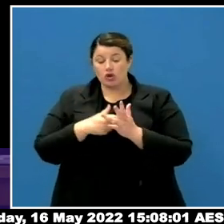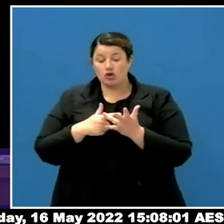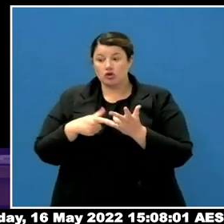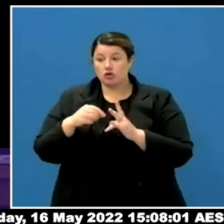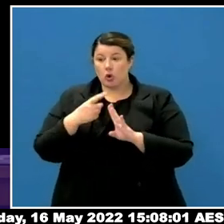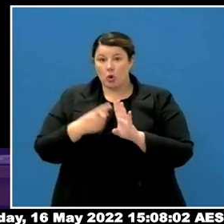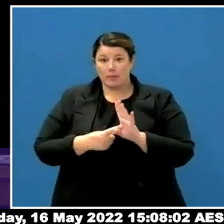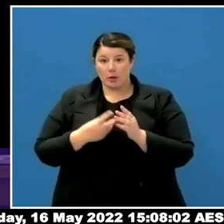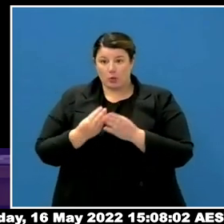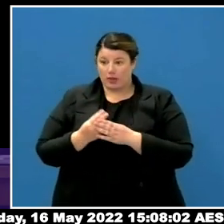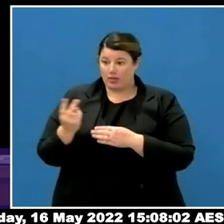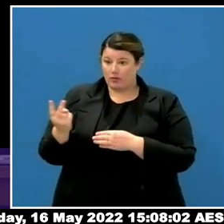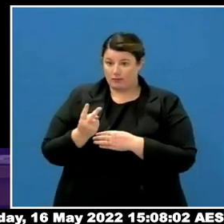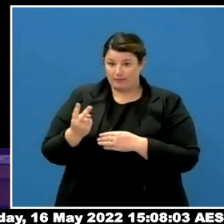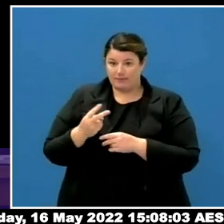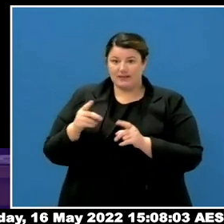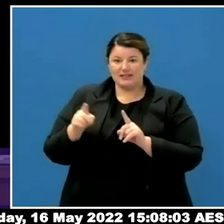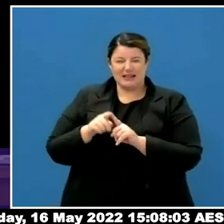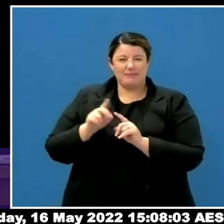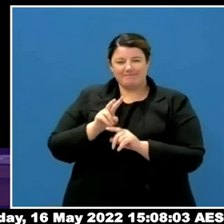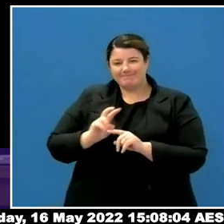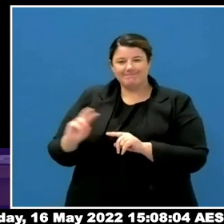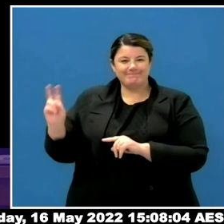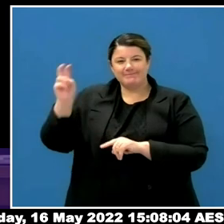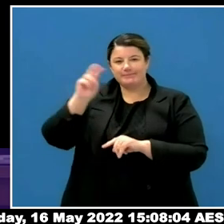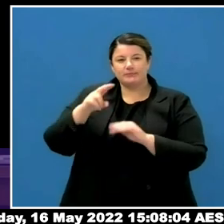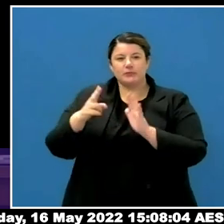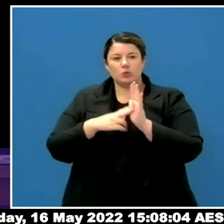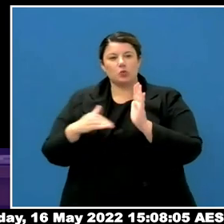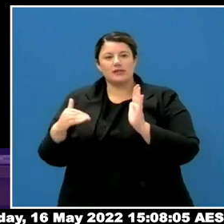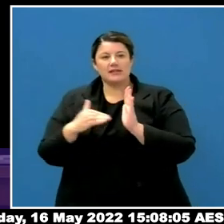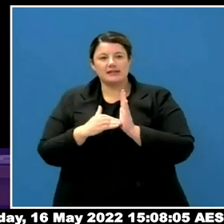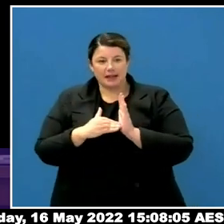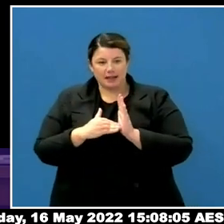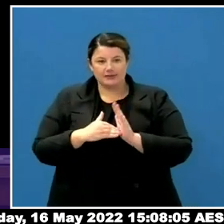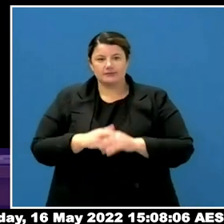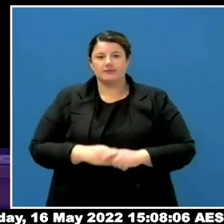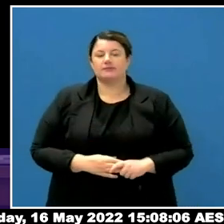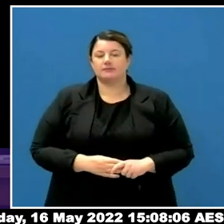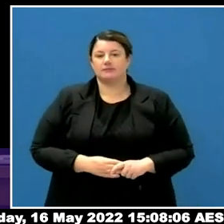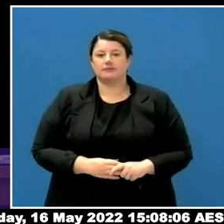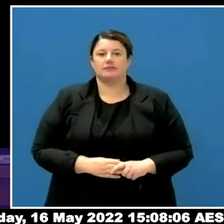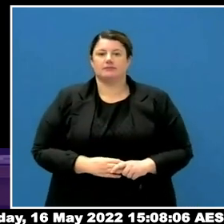Yes. MR FOGARTY: And - this is behind tab 29 - there's a photo of Toby and his